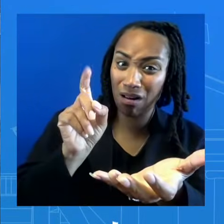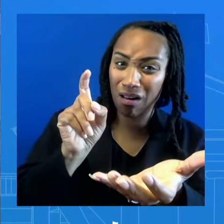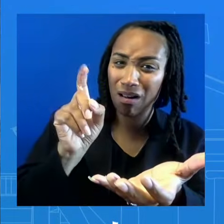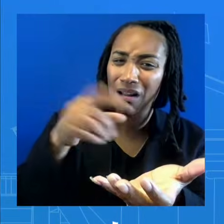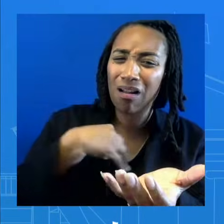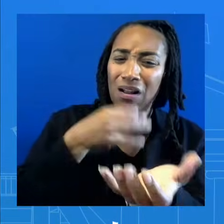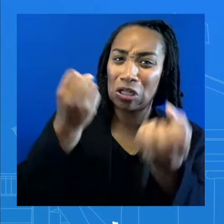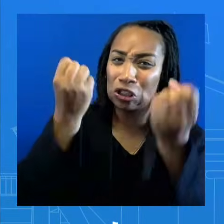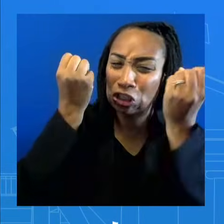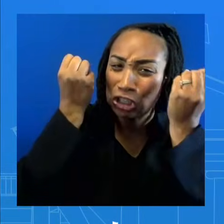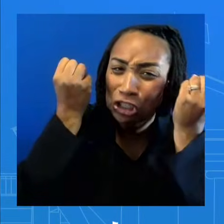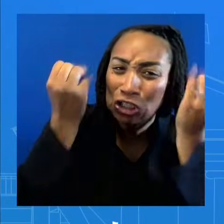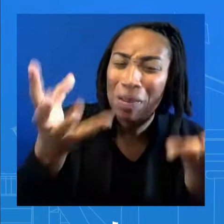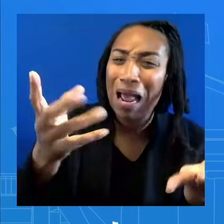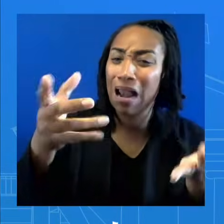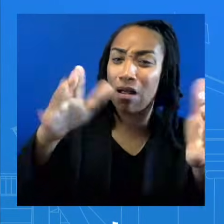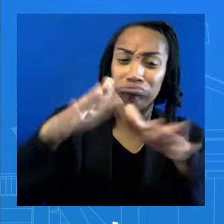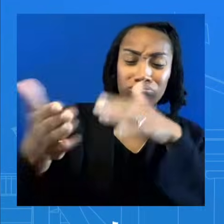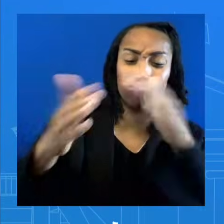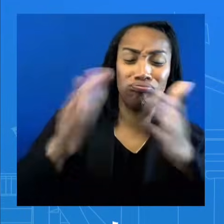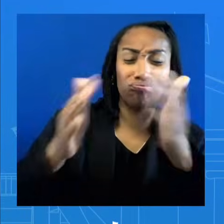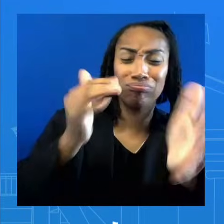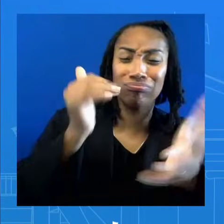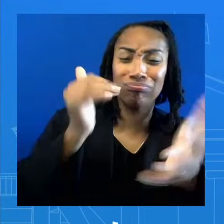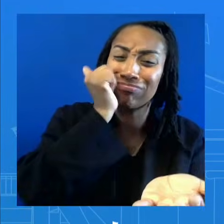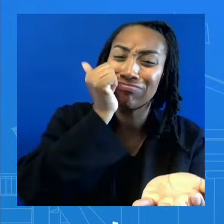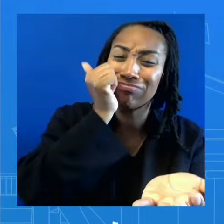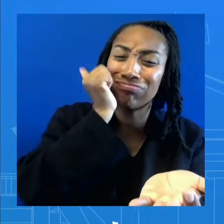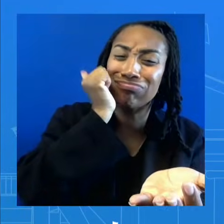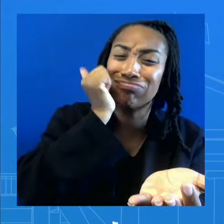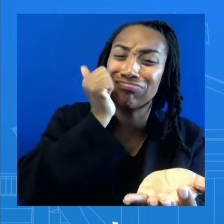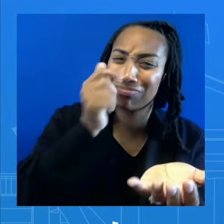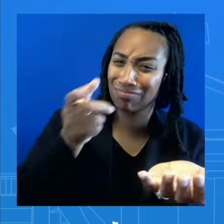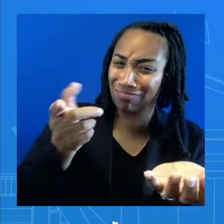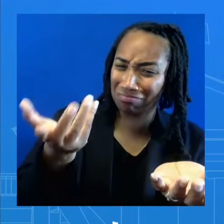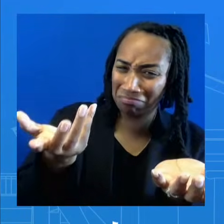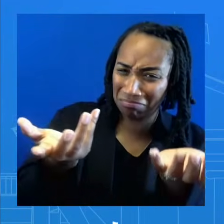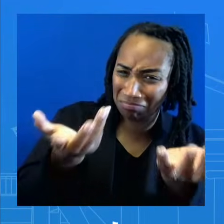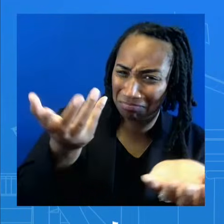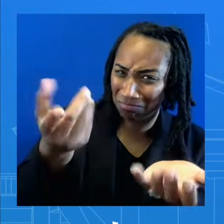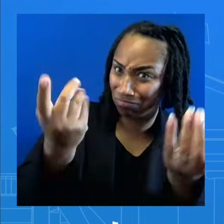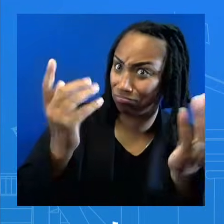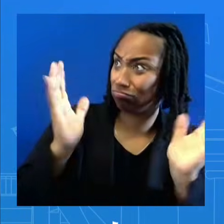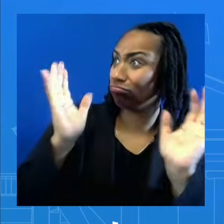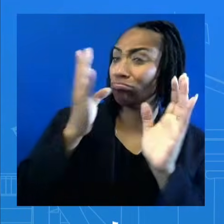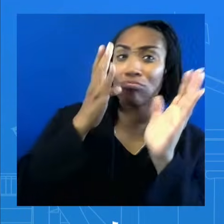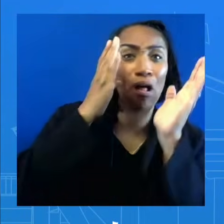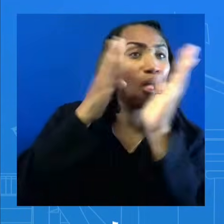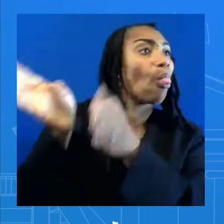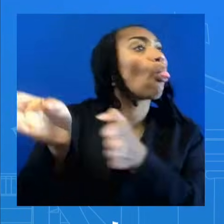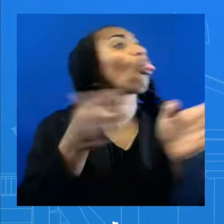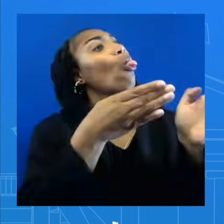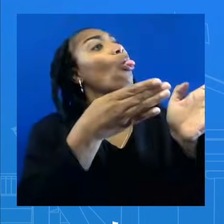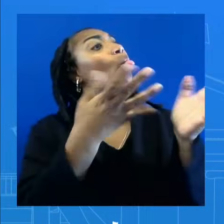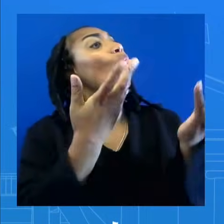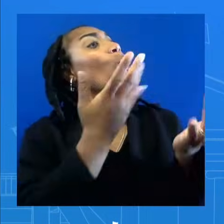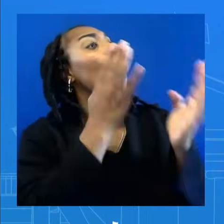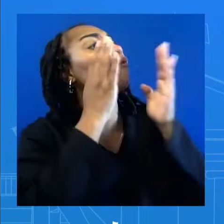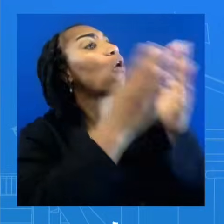Mr. Kirby: We talk to the Israelis almost every day about -- about their operations and about how we want to see them be more careful